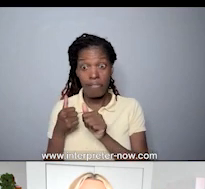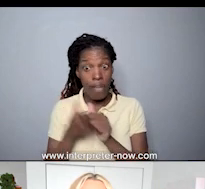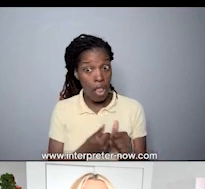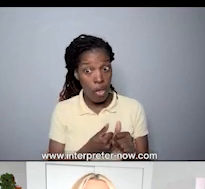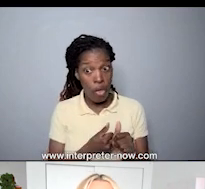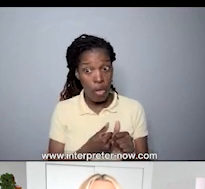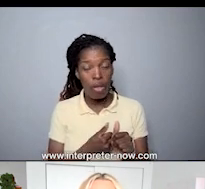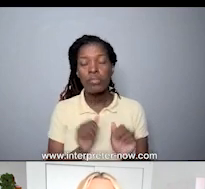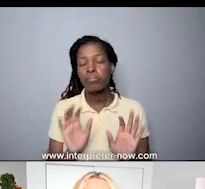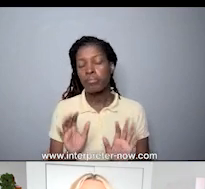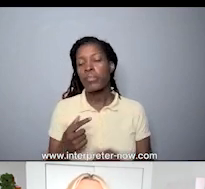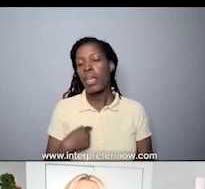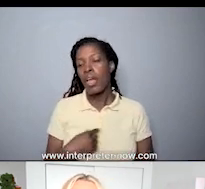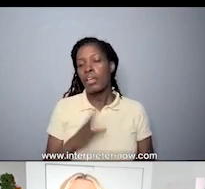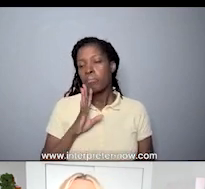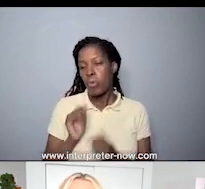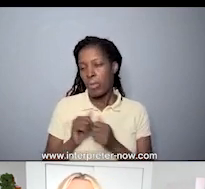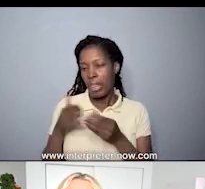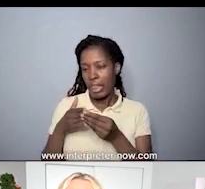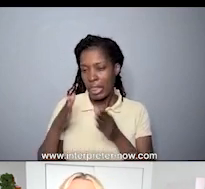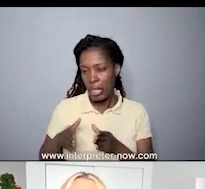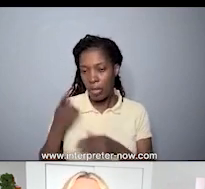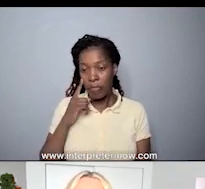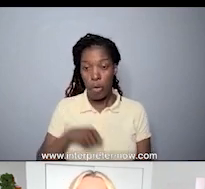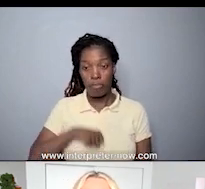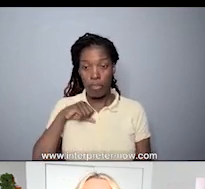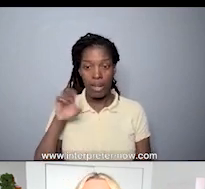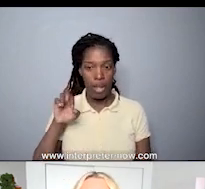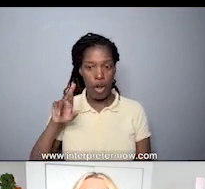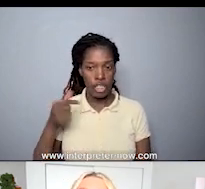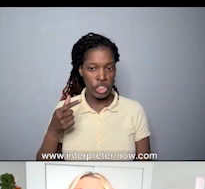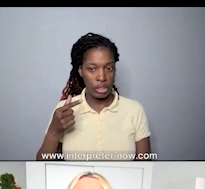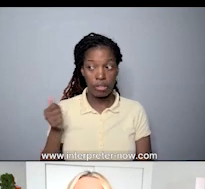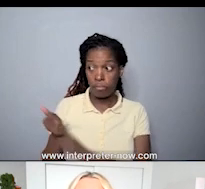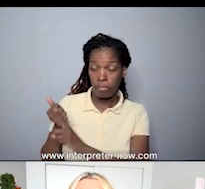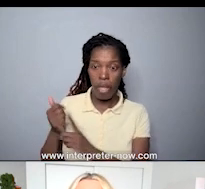So I spoke with a leader of a Pride ERG the other day who was excited about a new gender